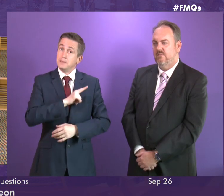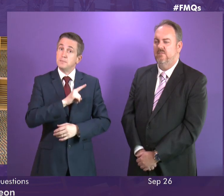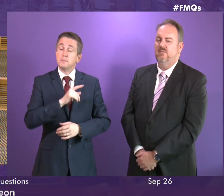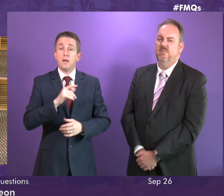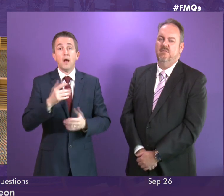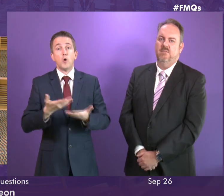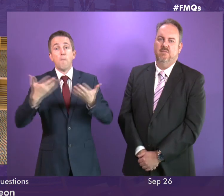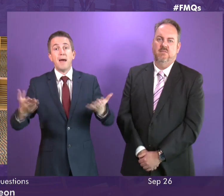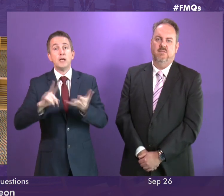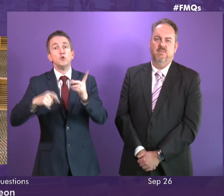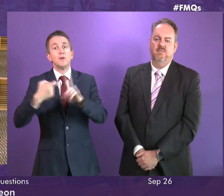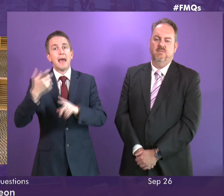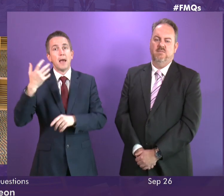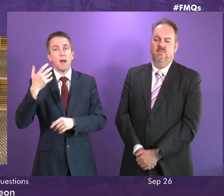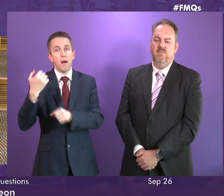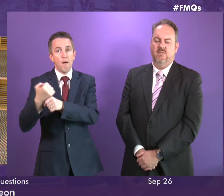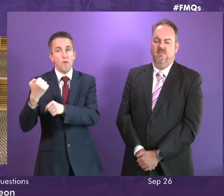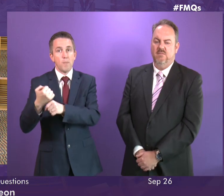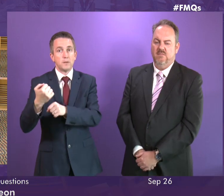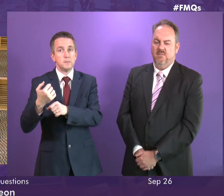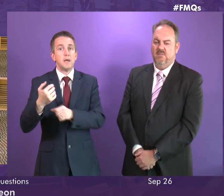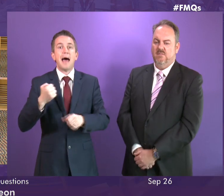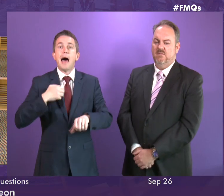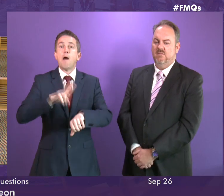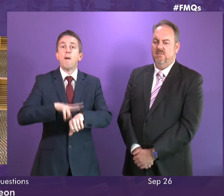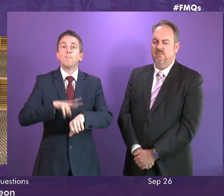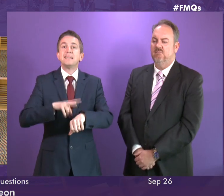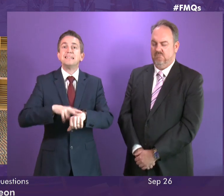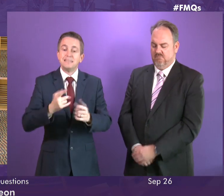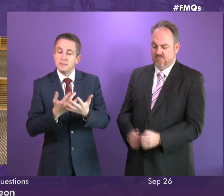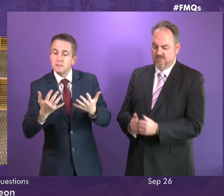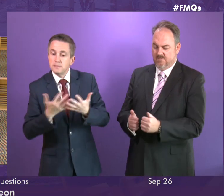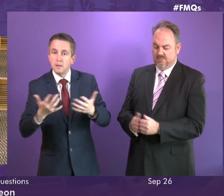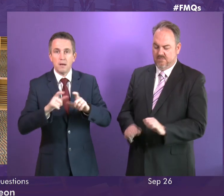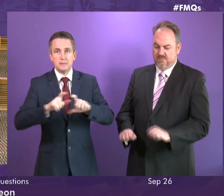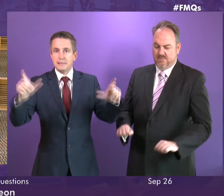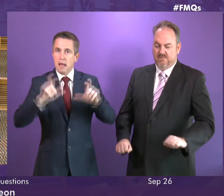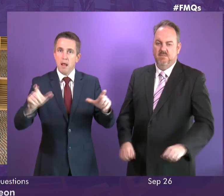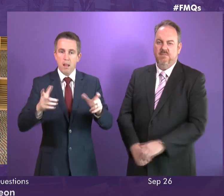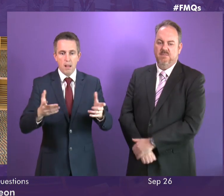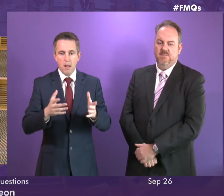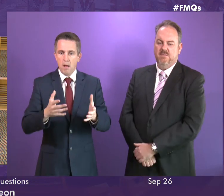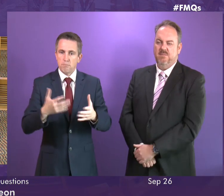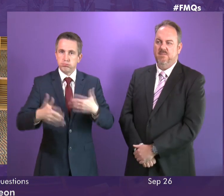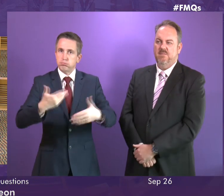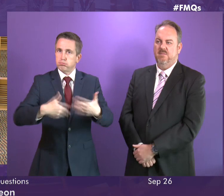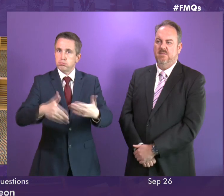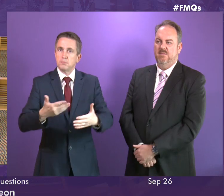Conservative Government south of the border, we have not slashed police numbers by 20,000.